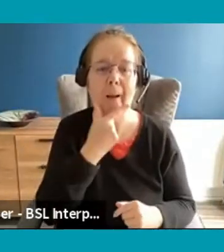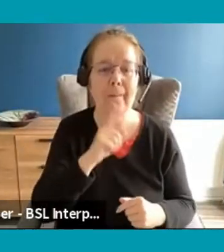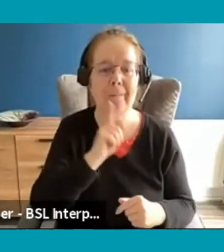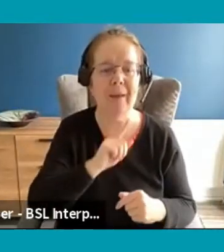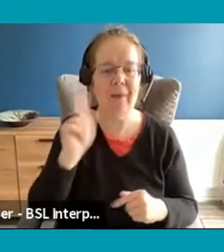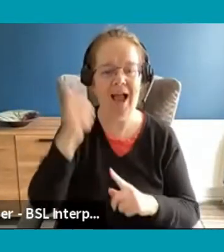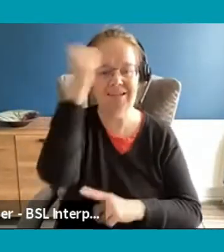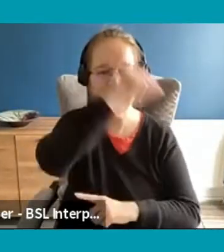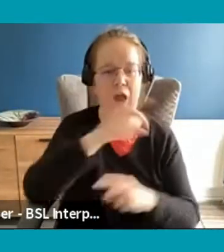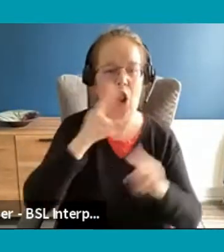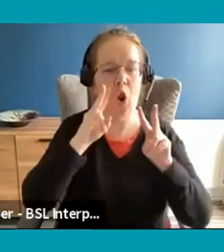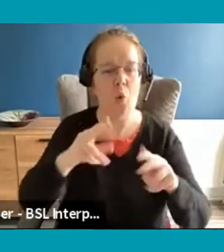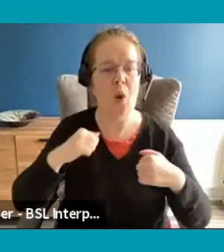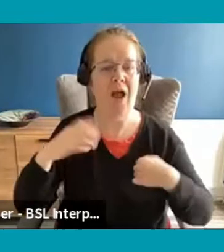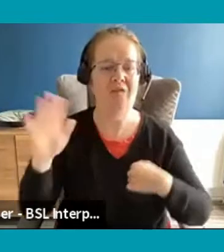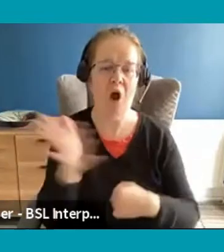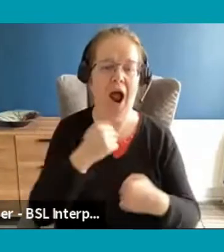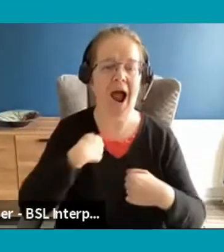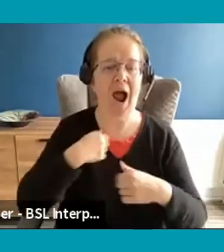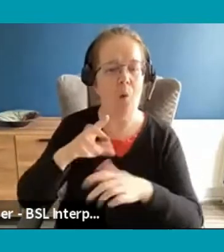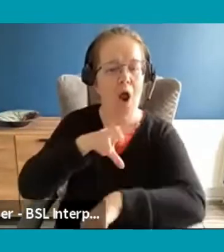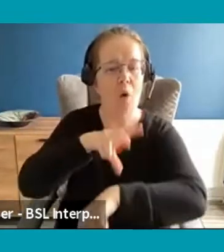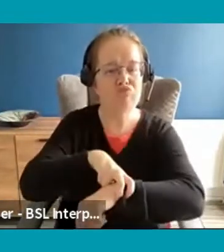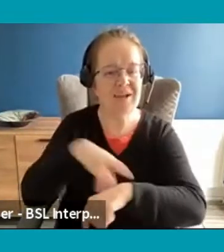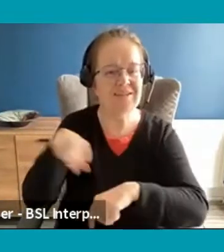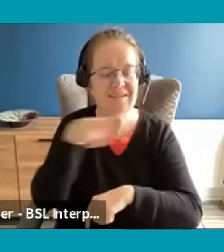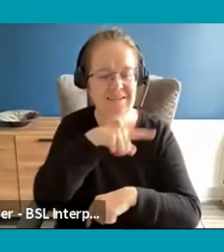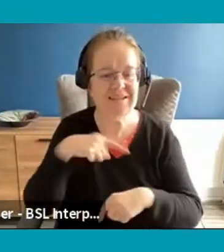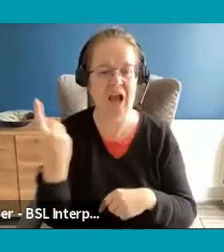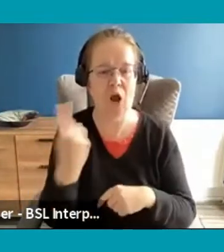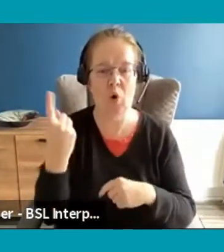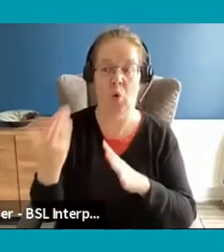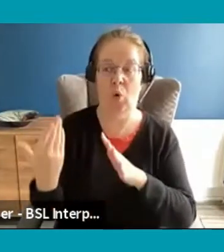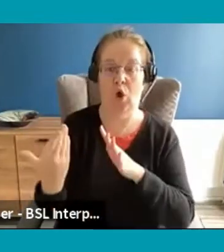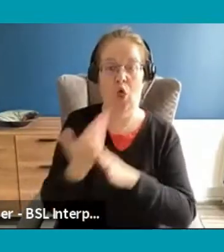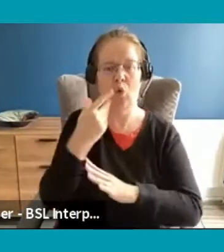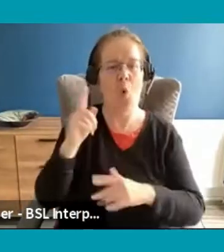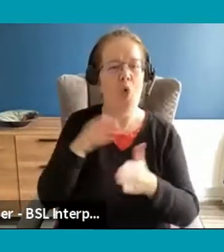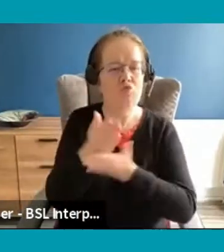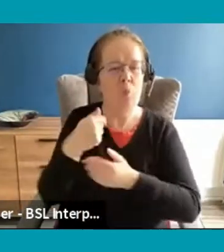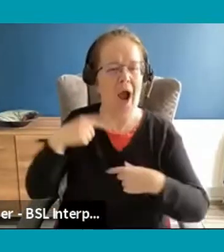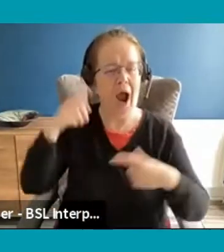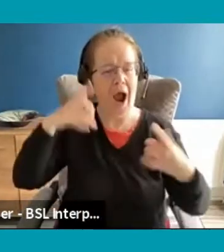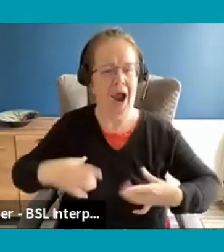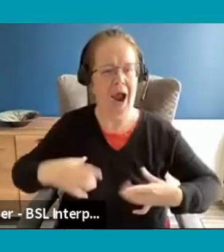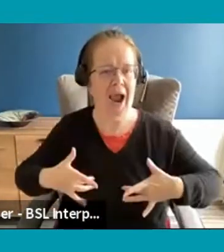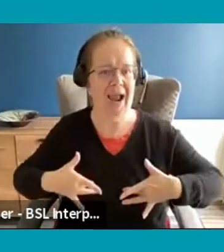all of our apprentices and anyone who comes through our Inspire network which will talk a bit more about in a minute.